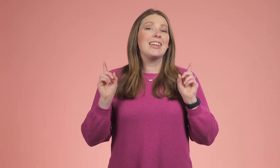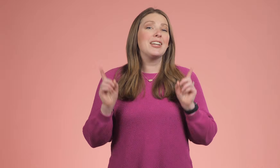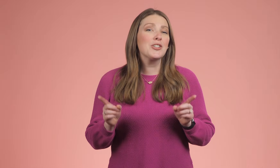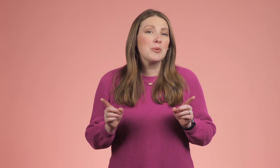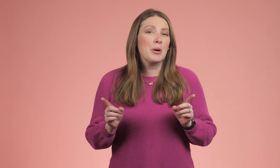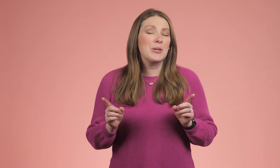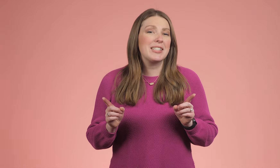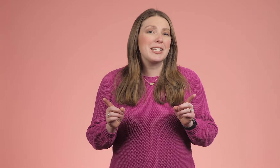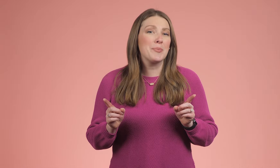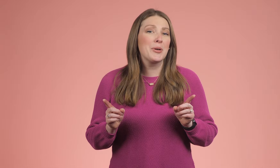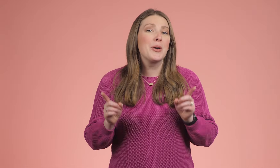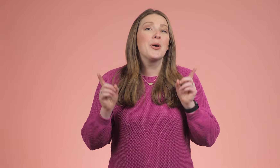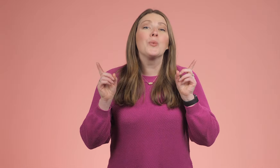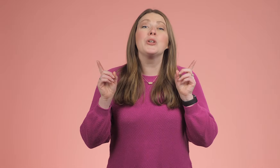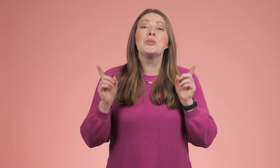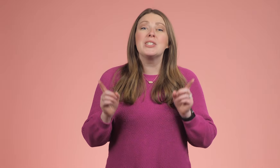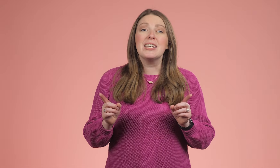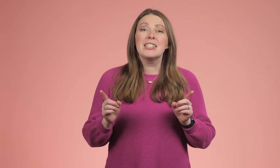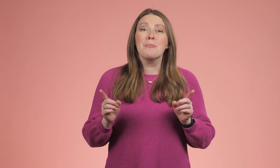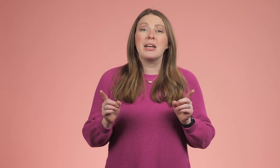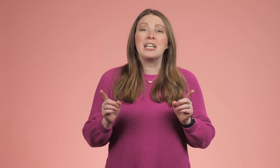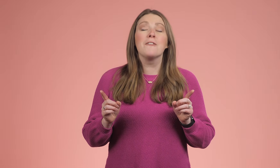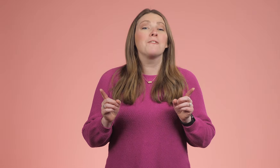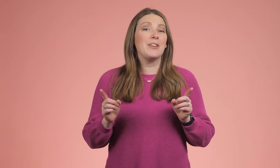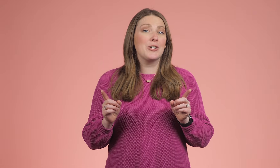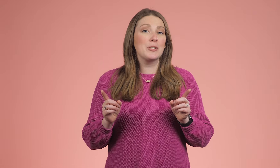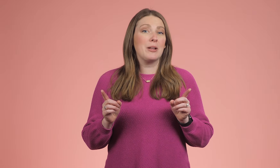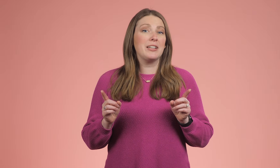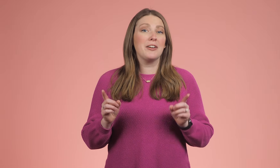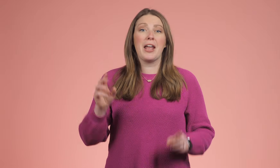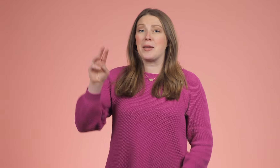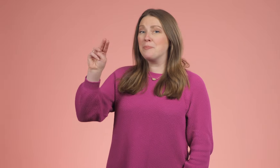Here's a bonus tip. When you see somebody's finger spelling their name